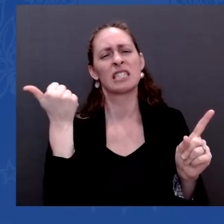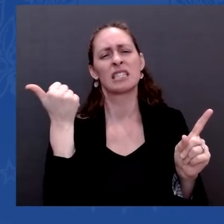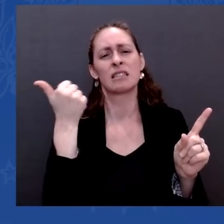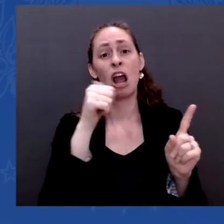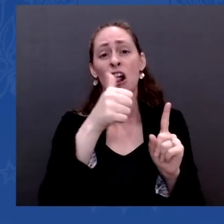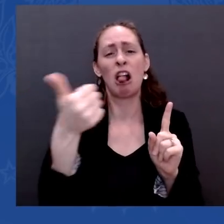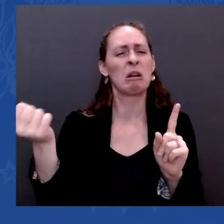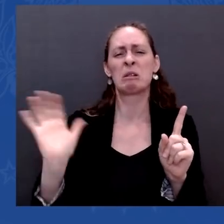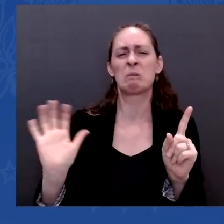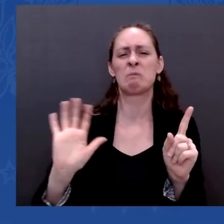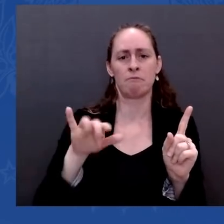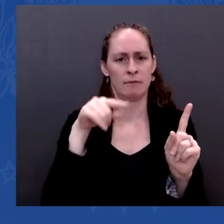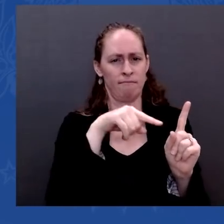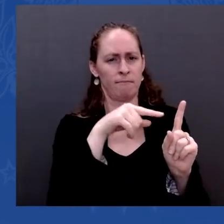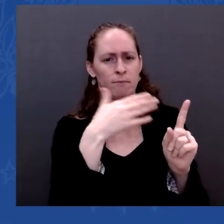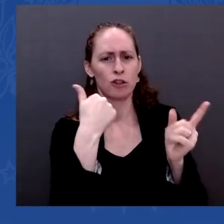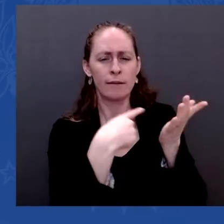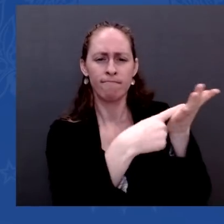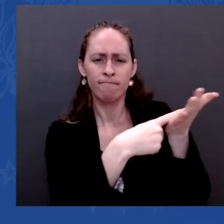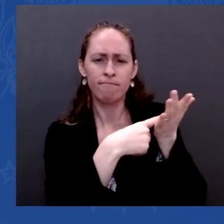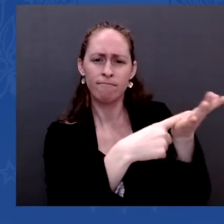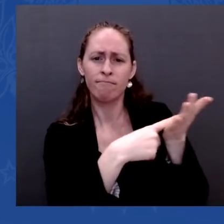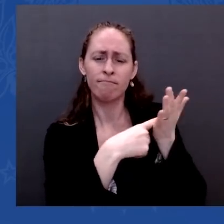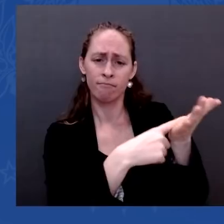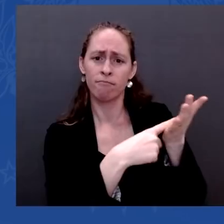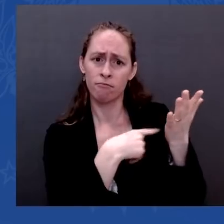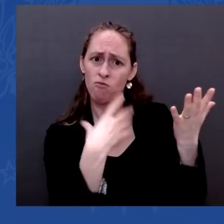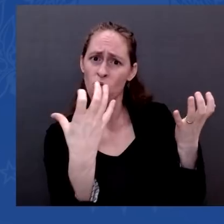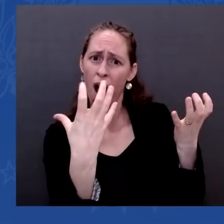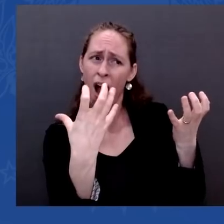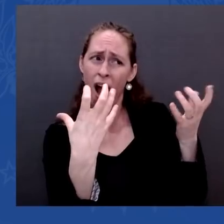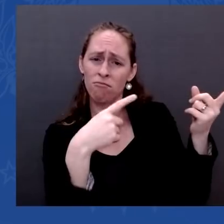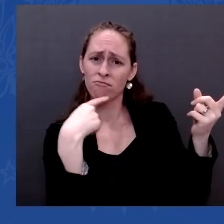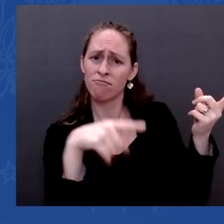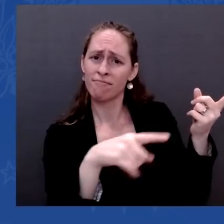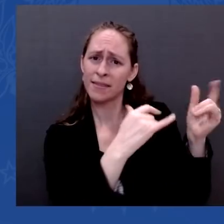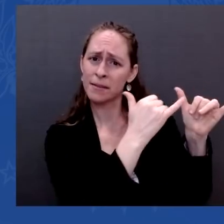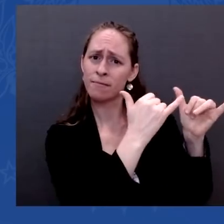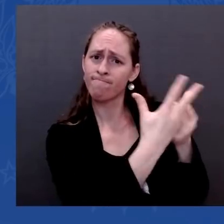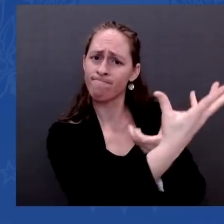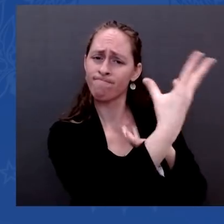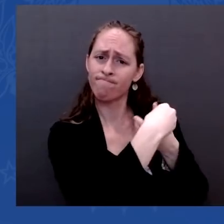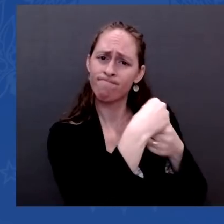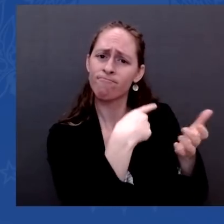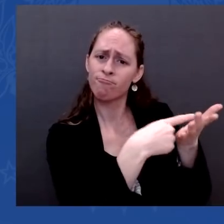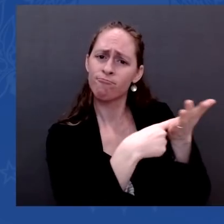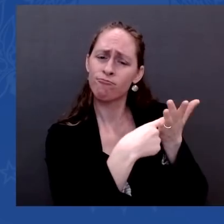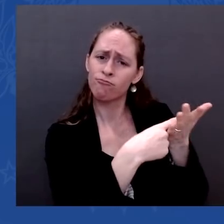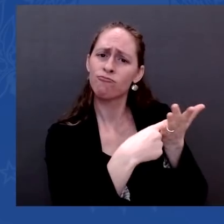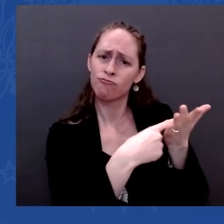And we have made it very clear we're ready to continue talks in good faith with Russia. Germany has also been a leader